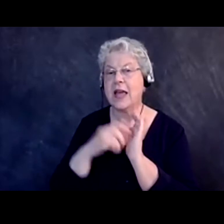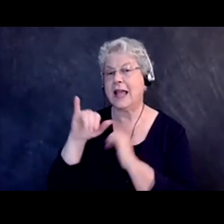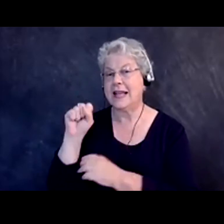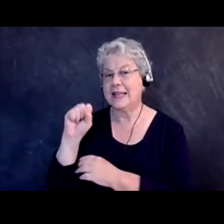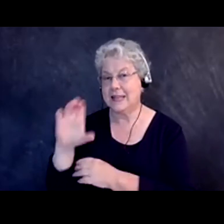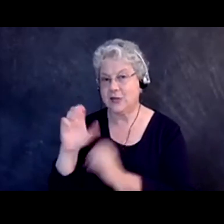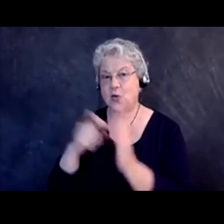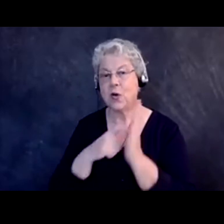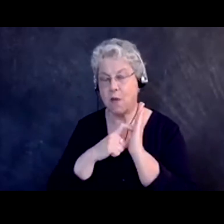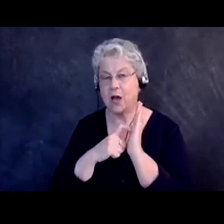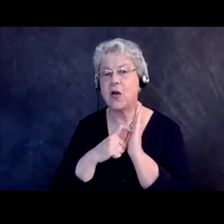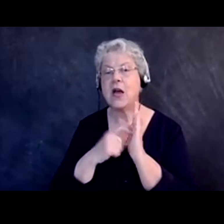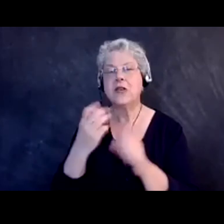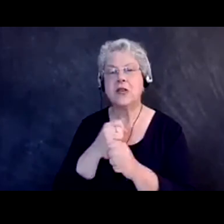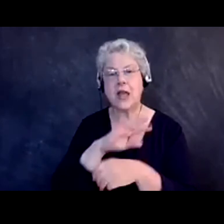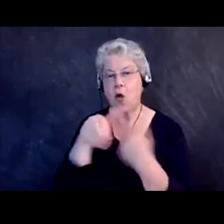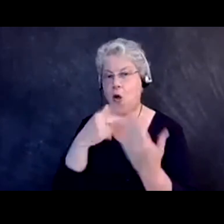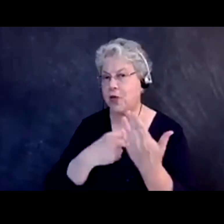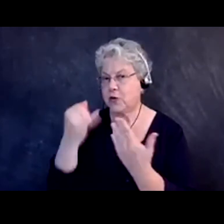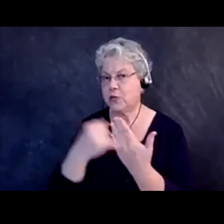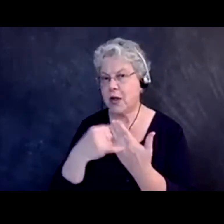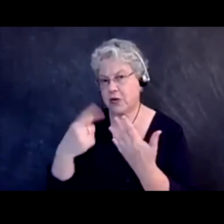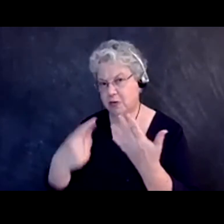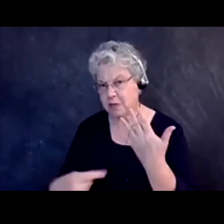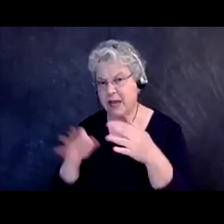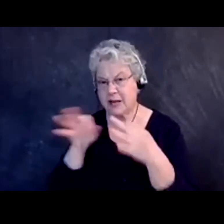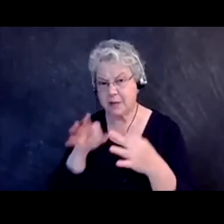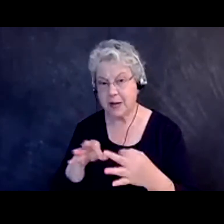specific projects are outlined, and usually those projects are supported by your CCP,